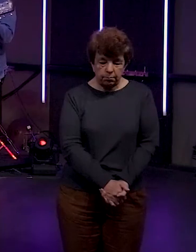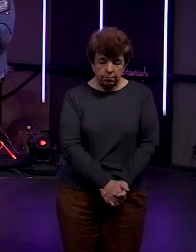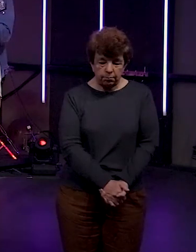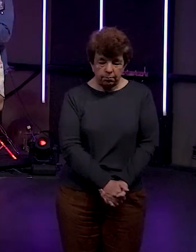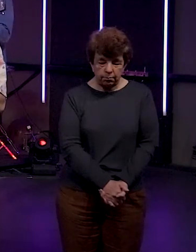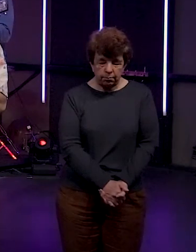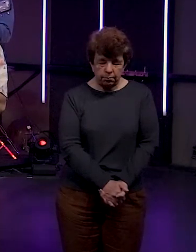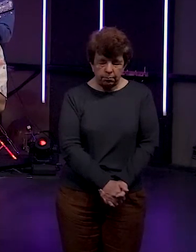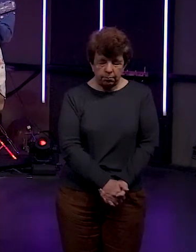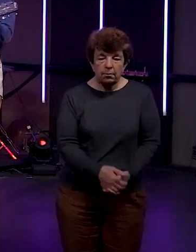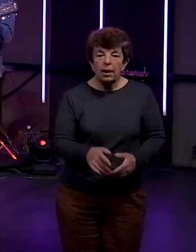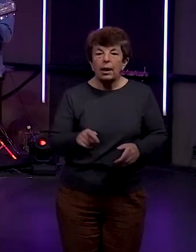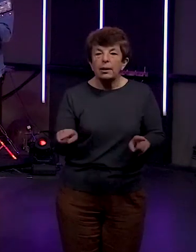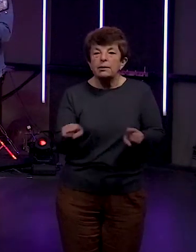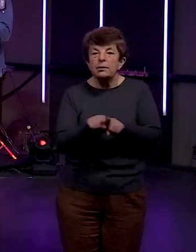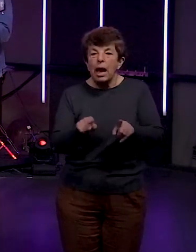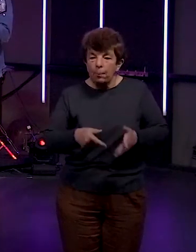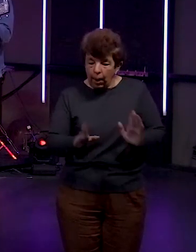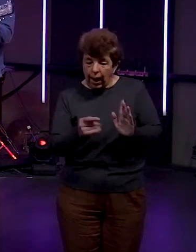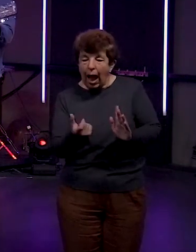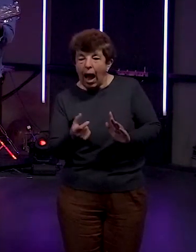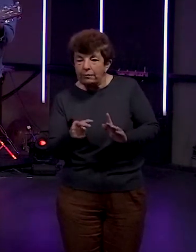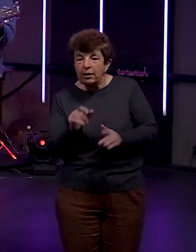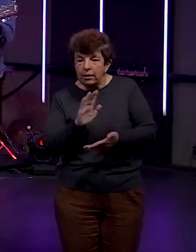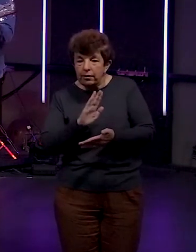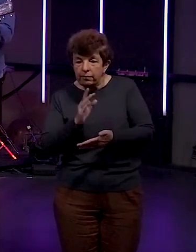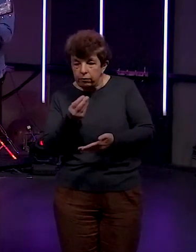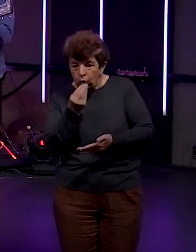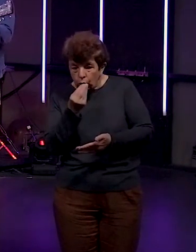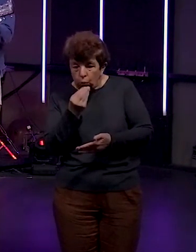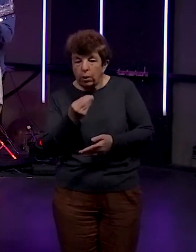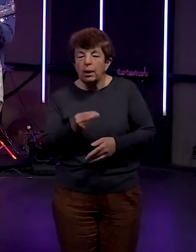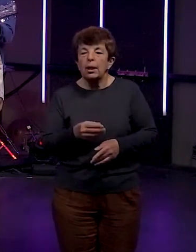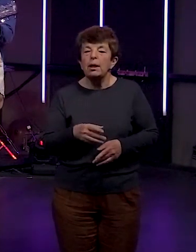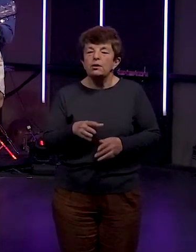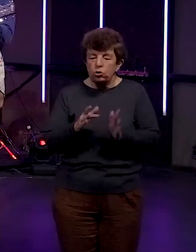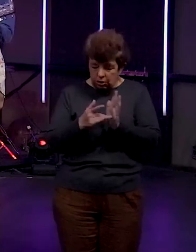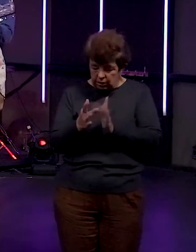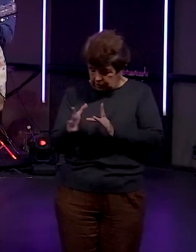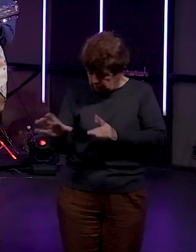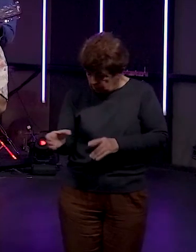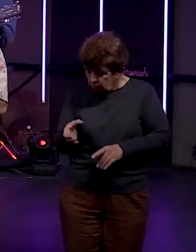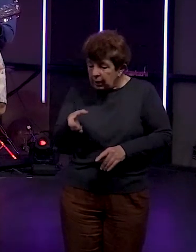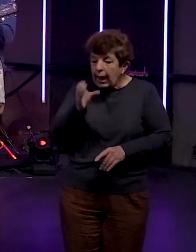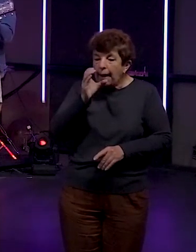in the same way after that supper Jesus took the cup and he said this cup is the